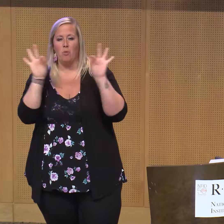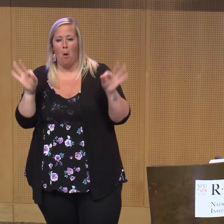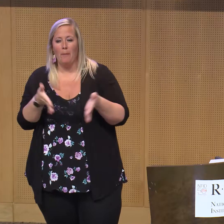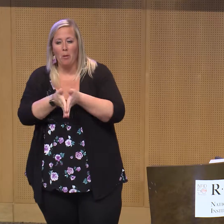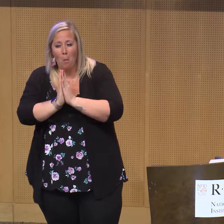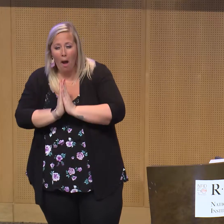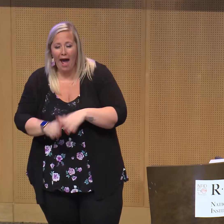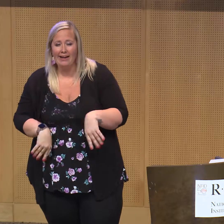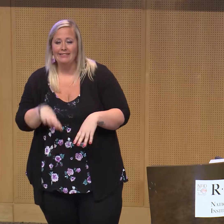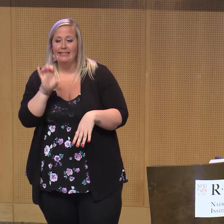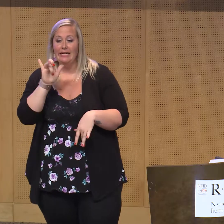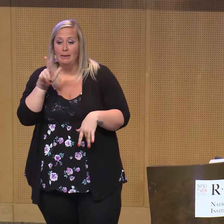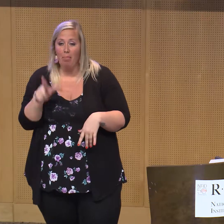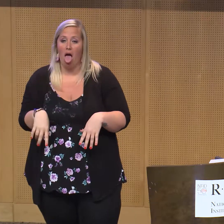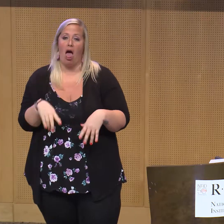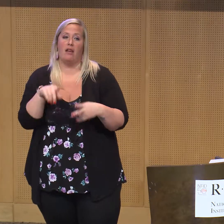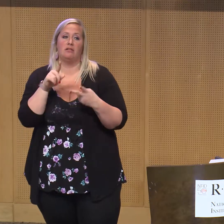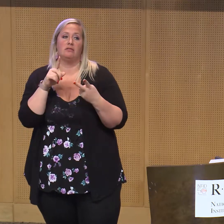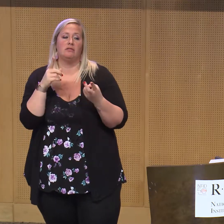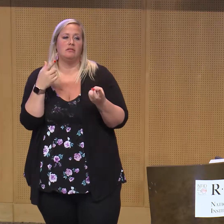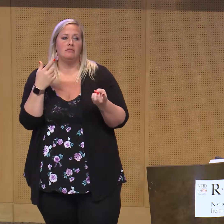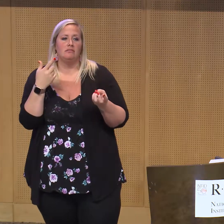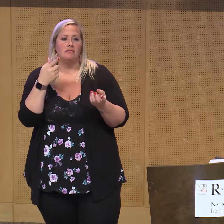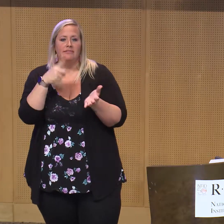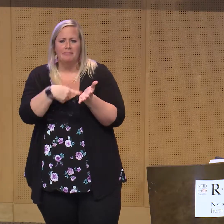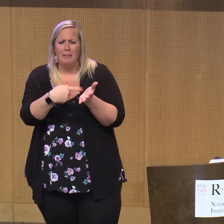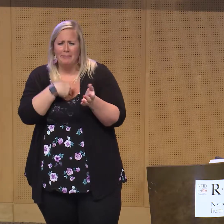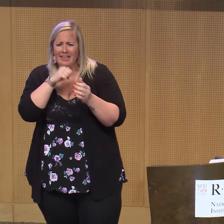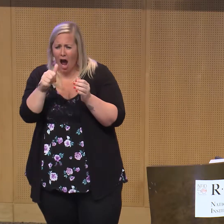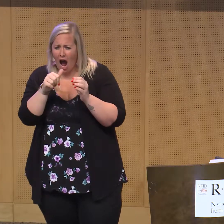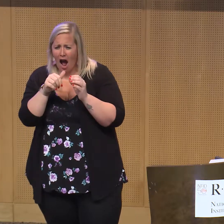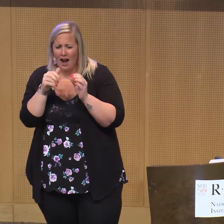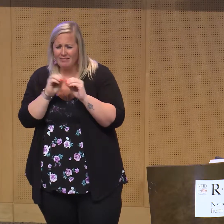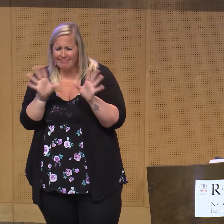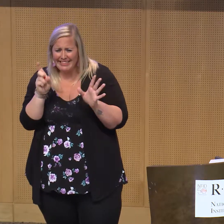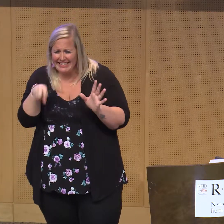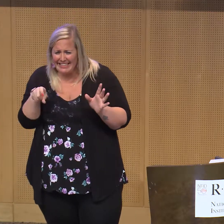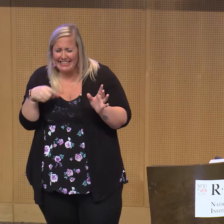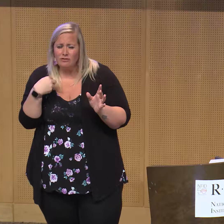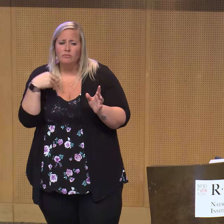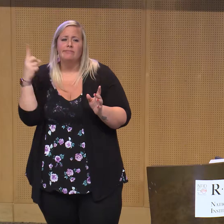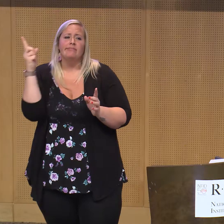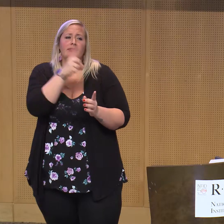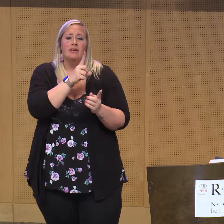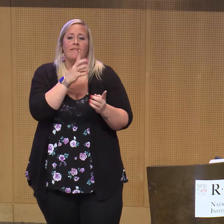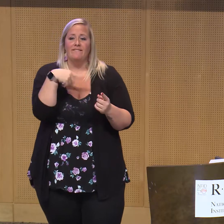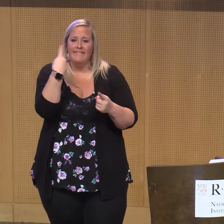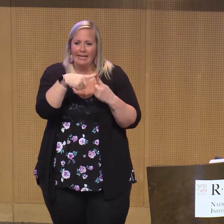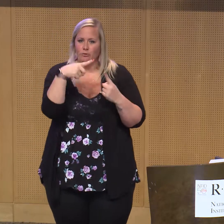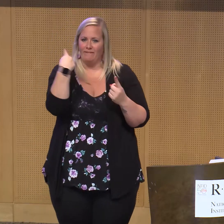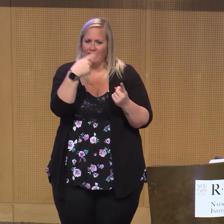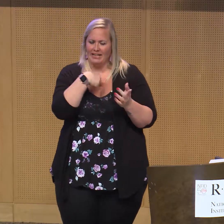and I was able to communicate with them through forms and e-mails, written communications, and occasionally if things weren't clear,